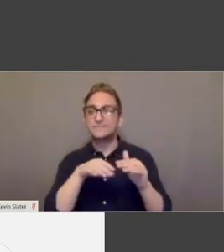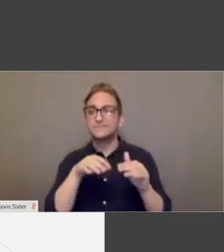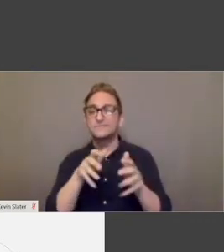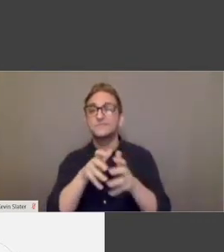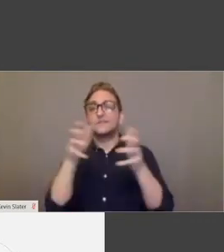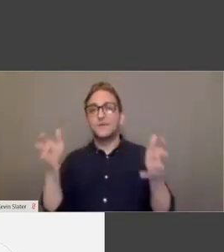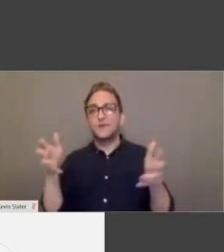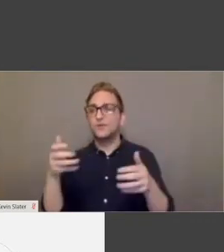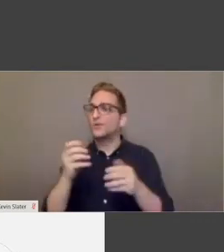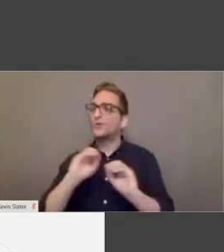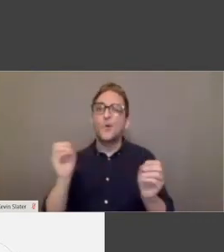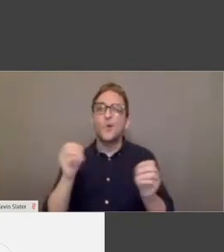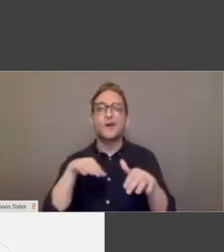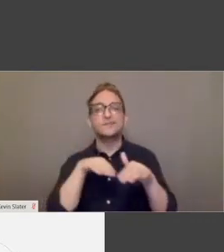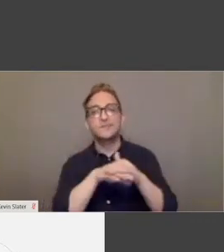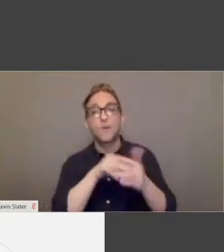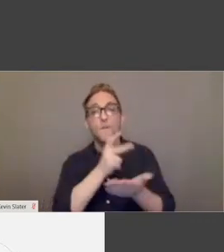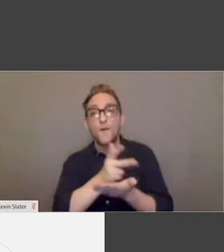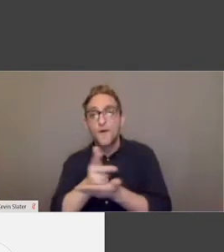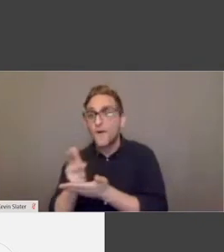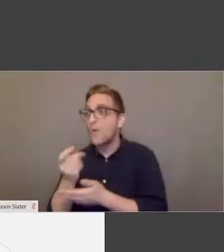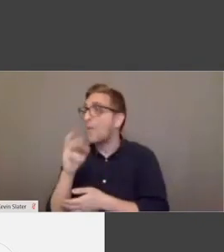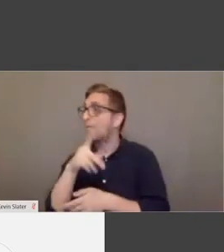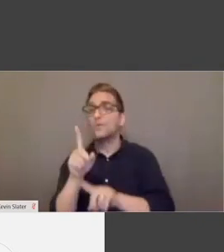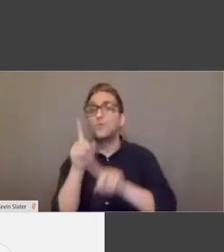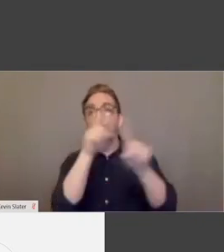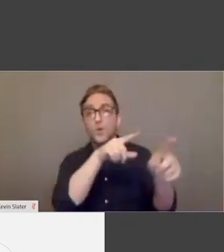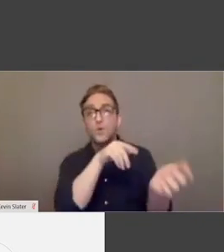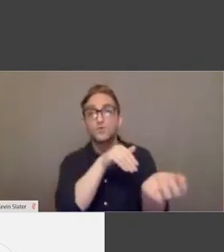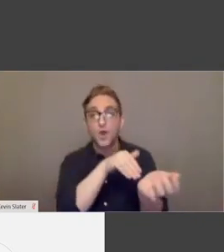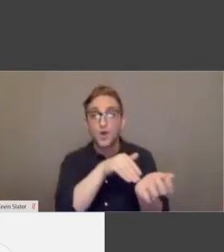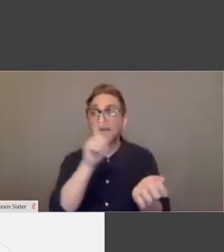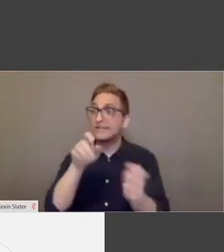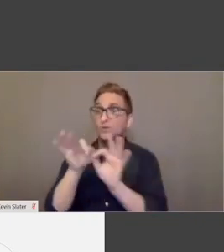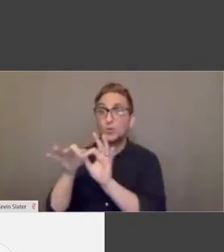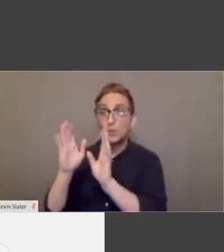parking or if you went to the doctor and needed an interpreter if you were deaf, there was